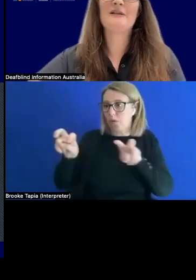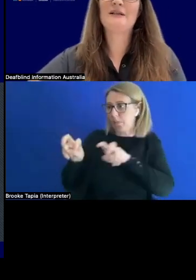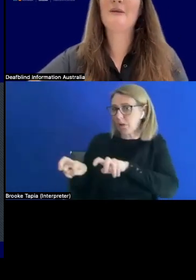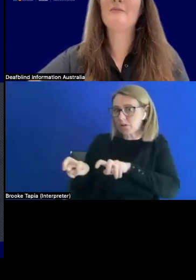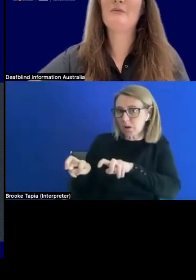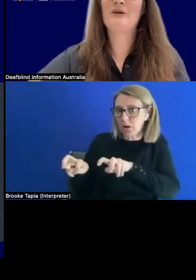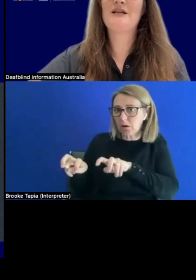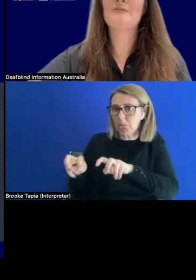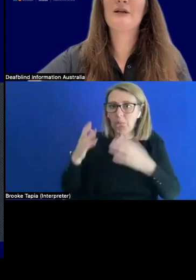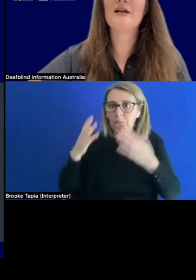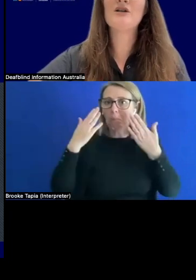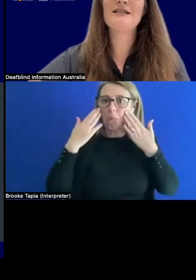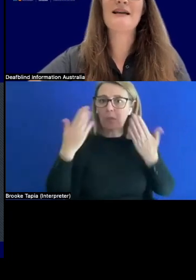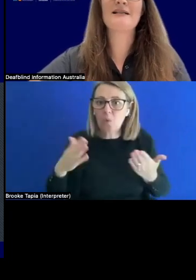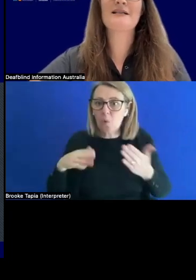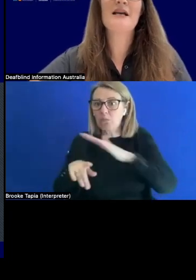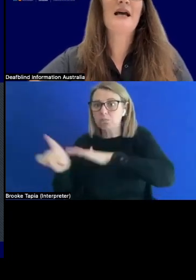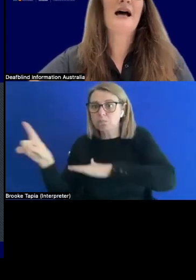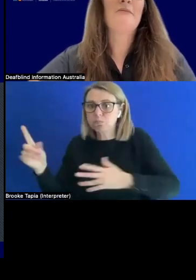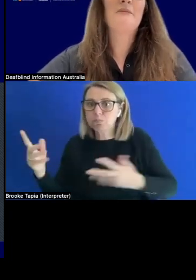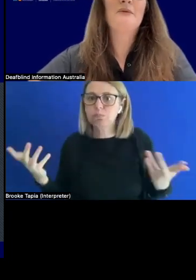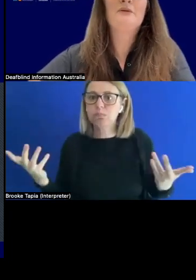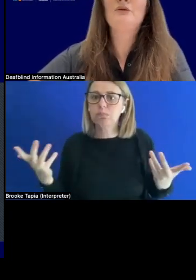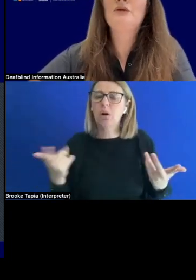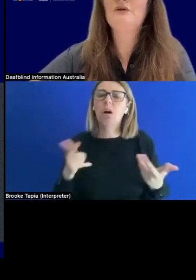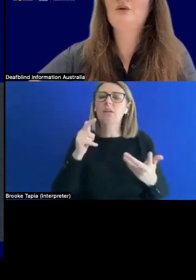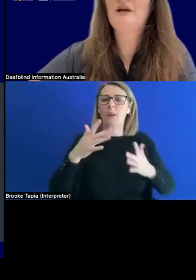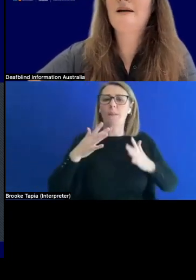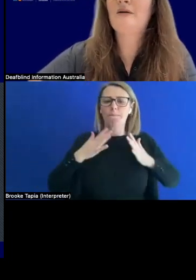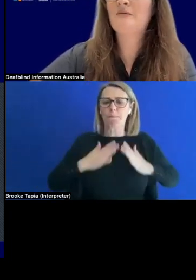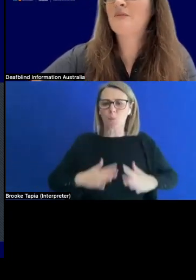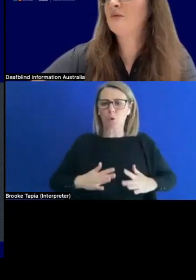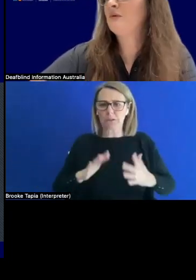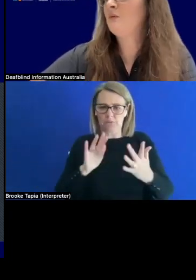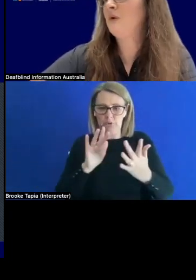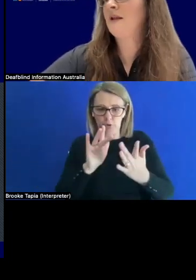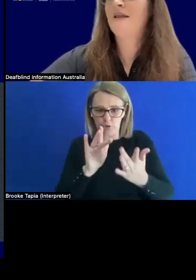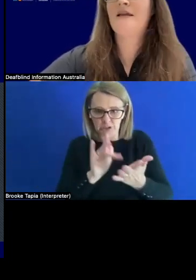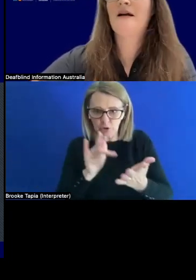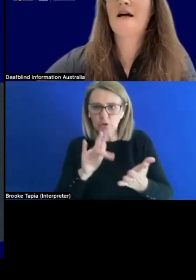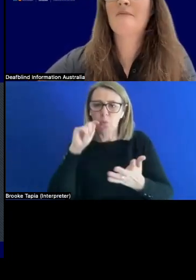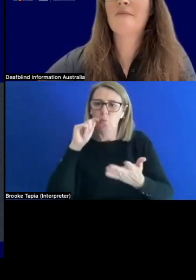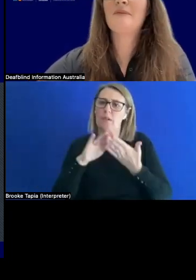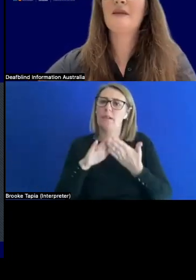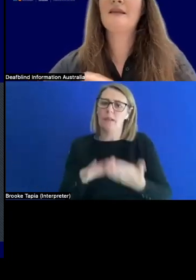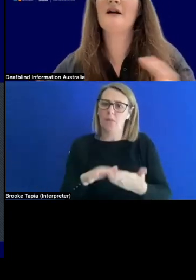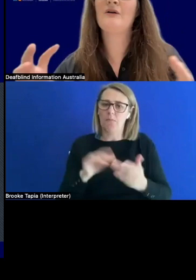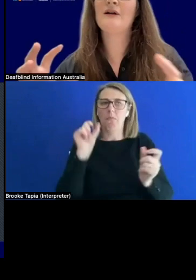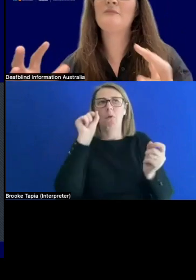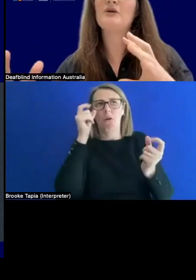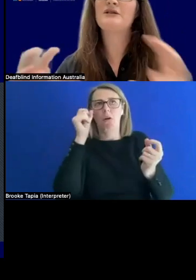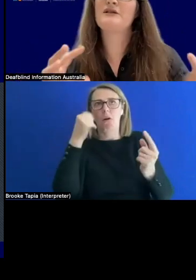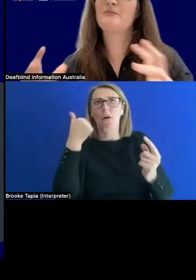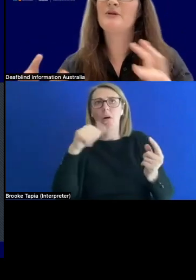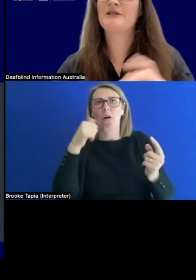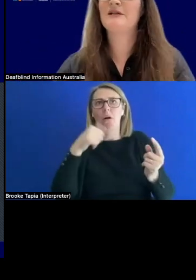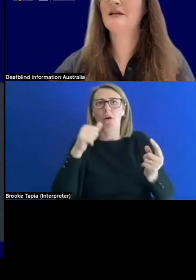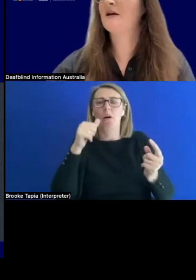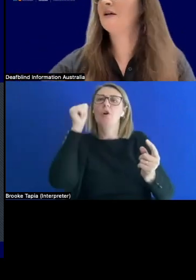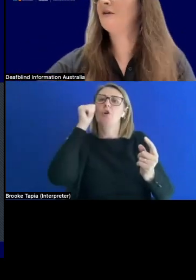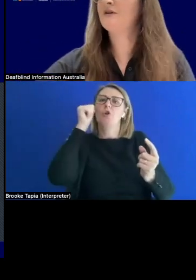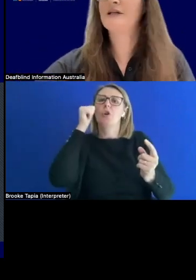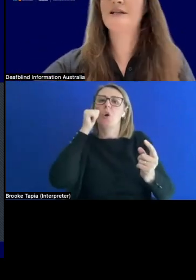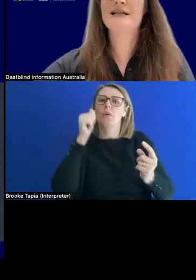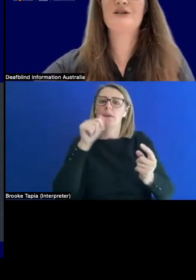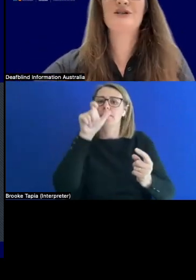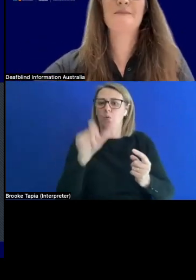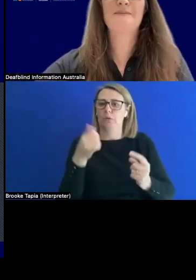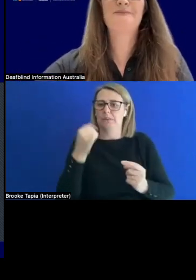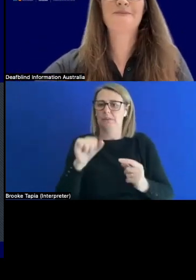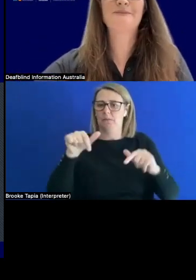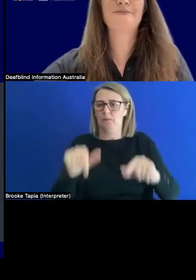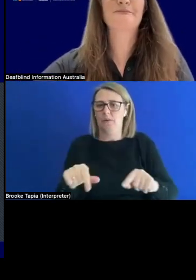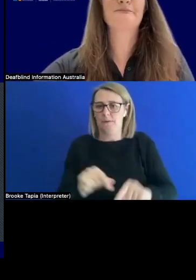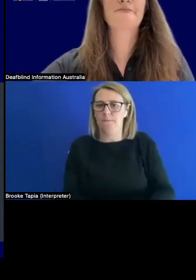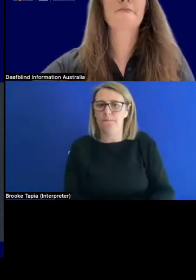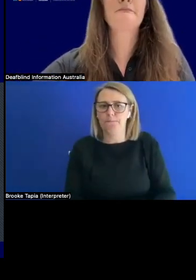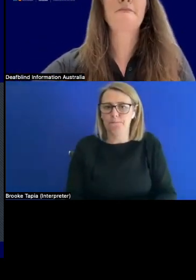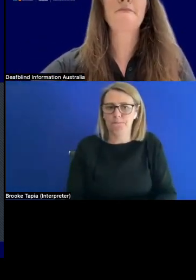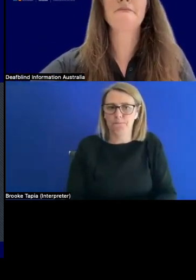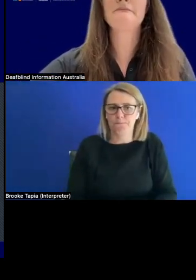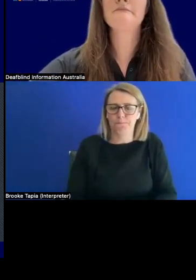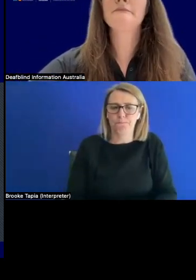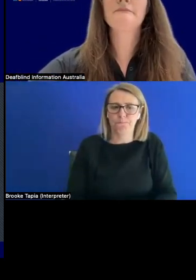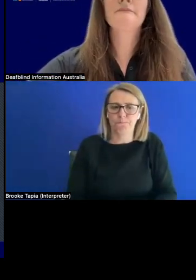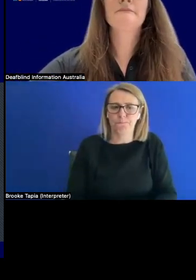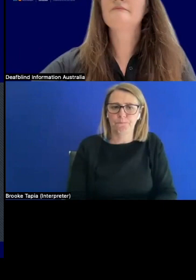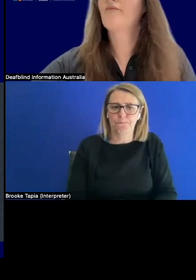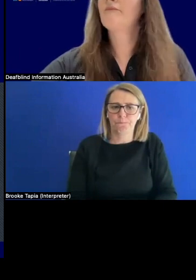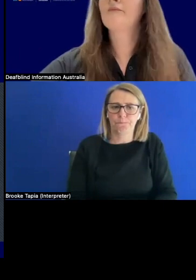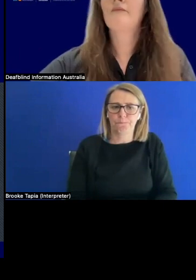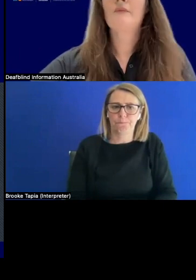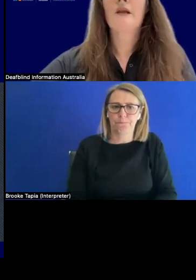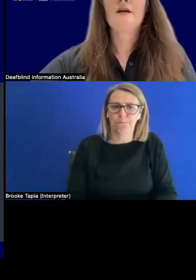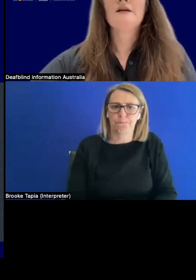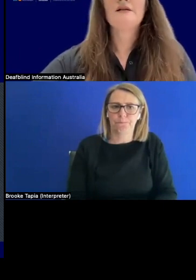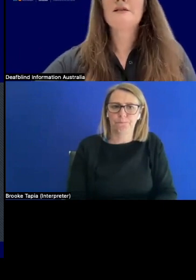a little bit more body-to-body contact would help with the person-to-person kind of orientation.